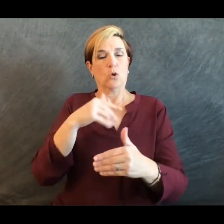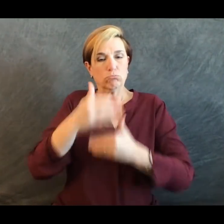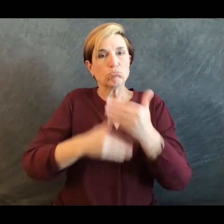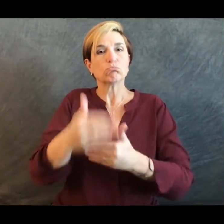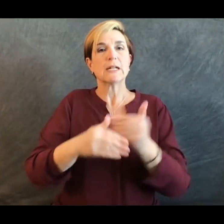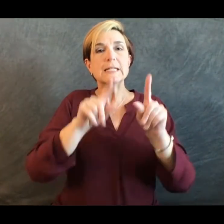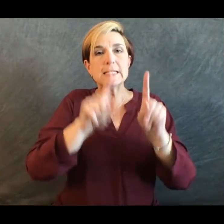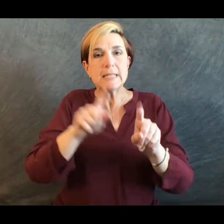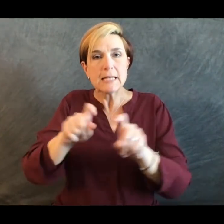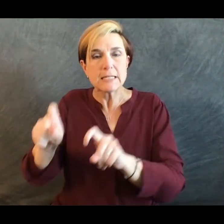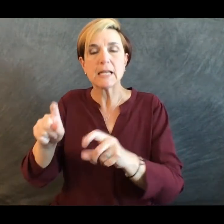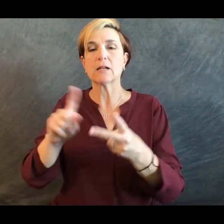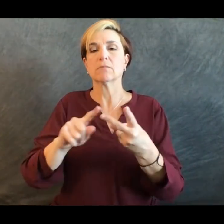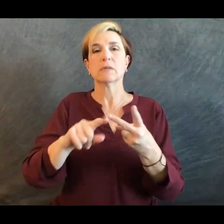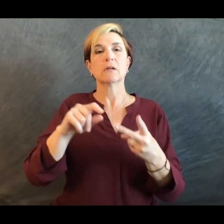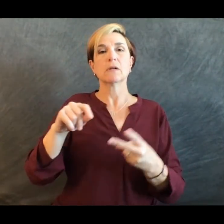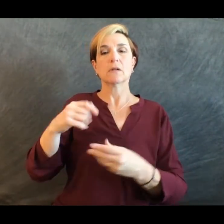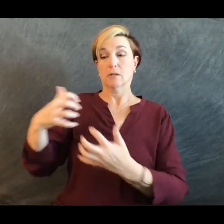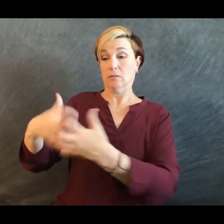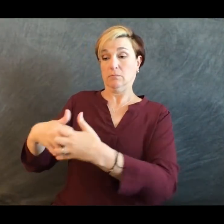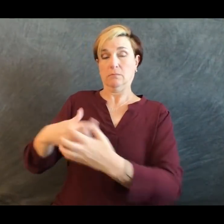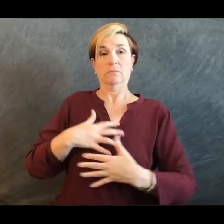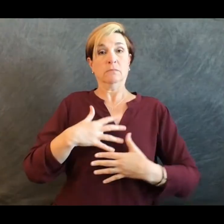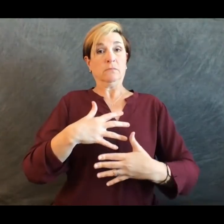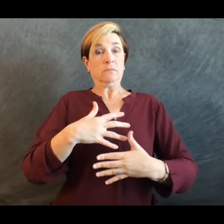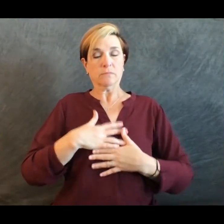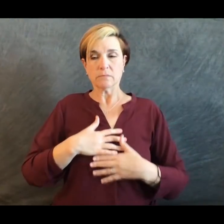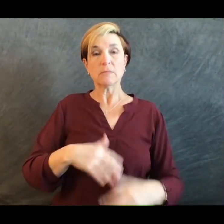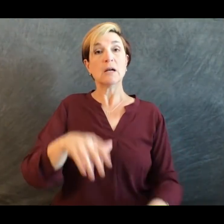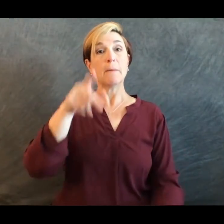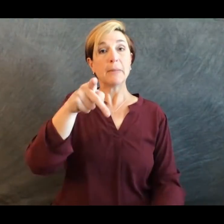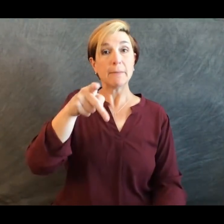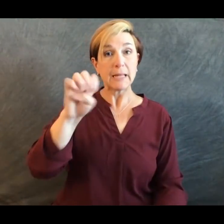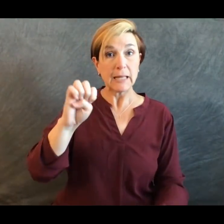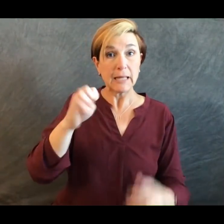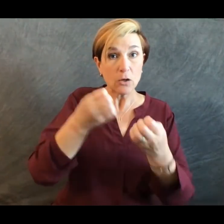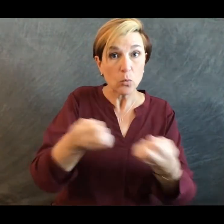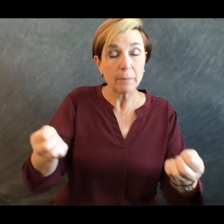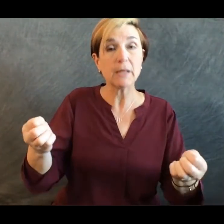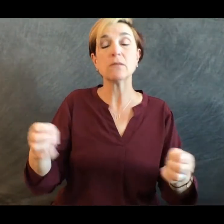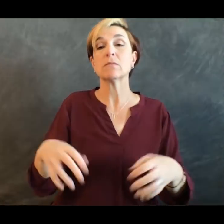innovations and personal protective equipment and experimental medicines and